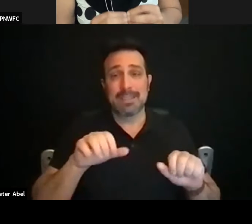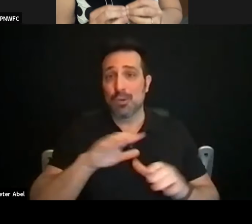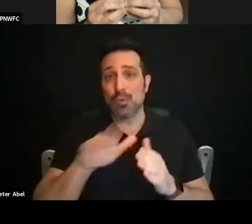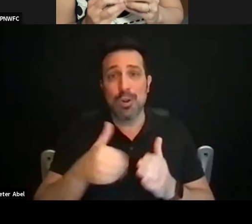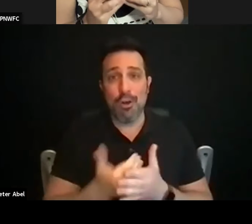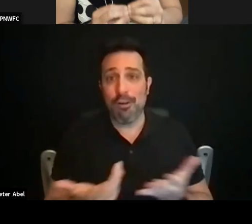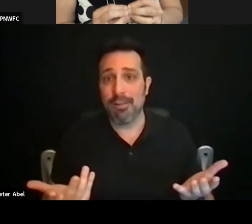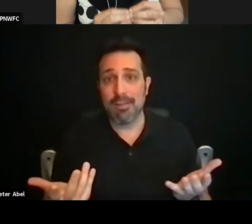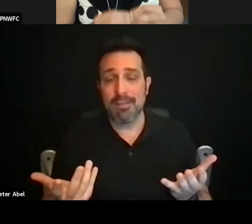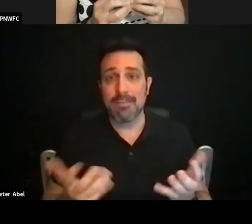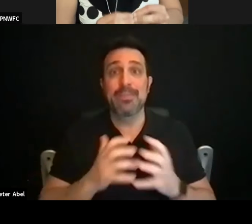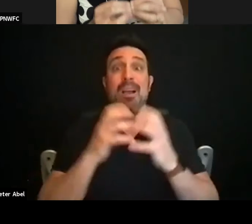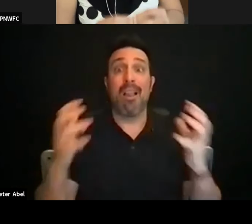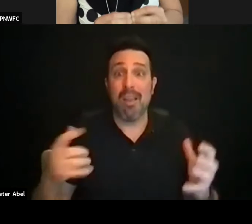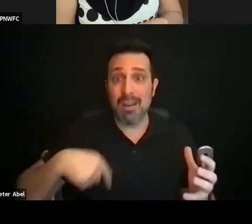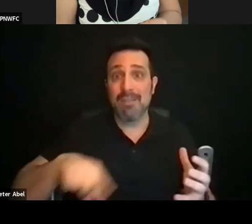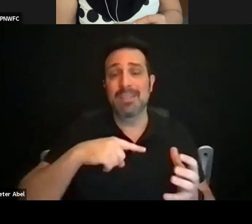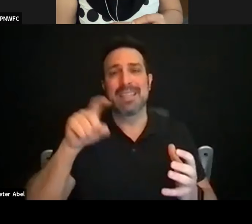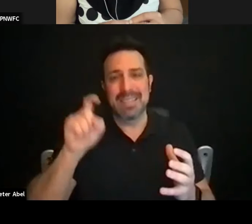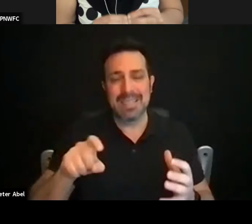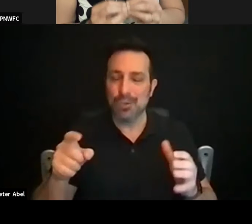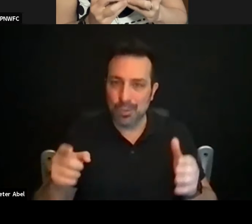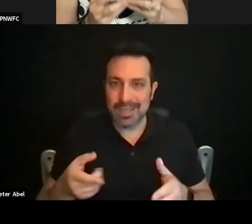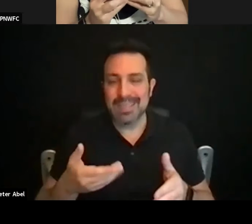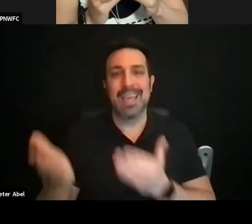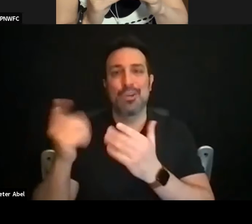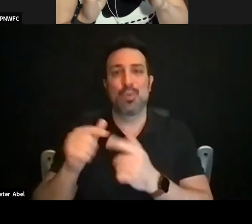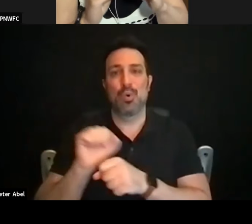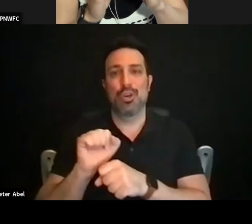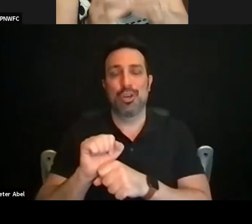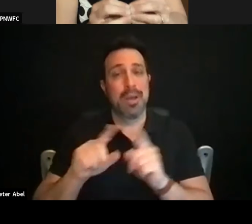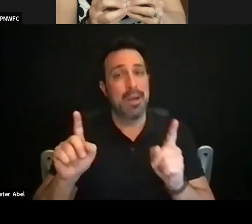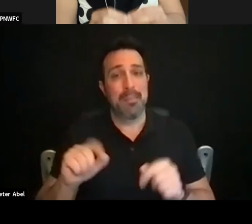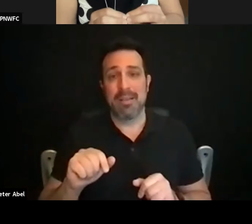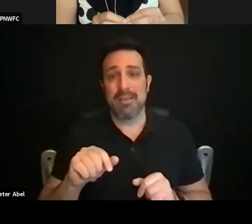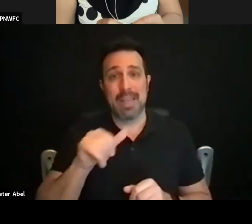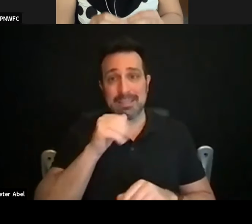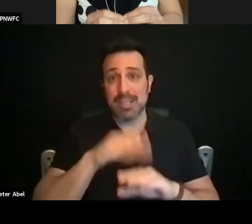people, then I would say you're doing your part and none of us can do it